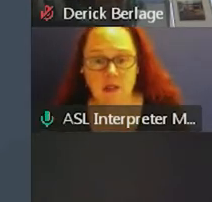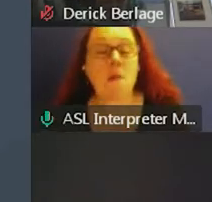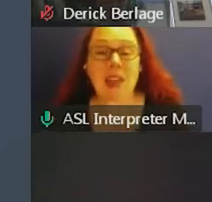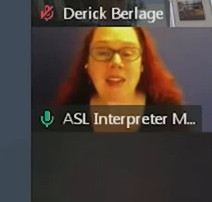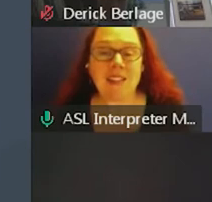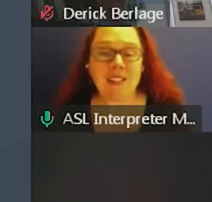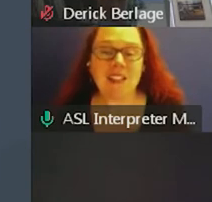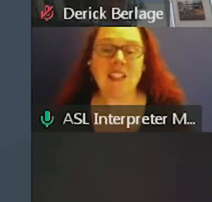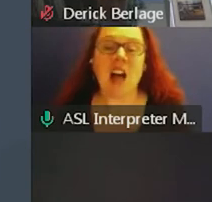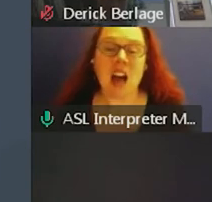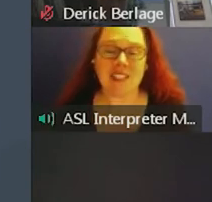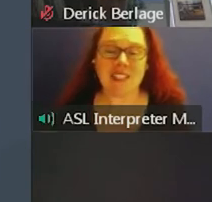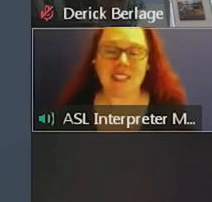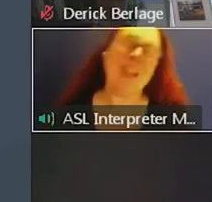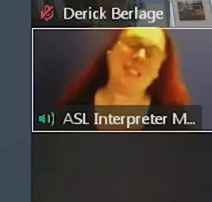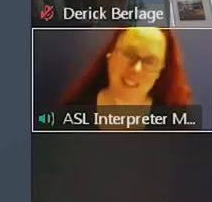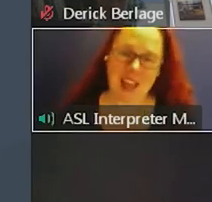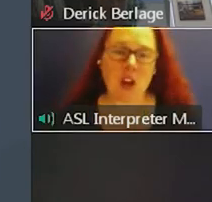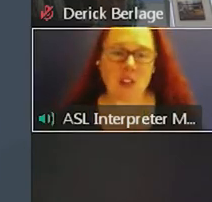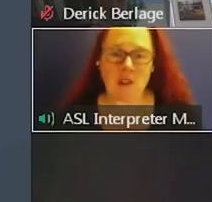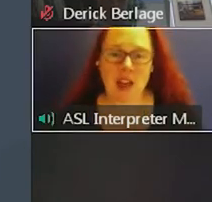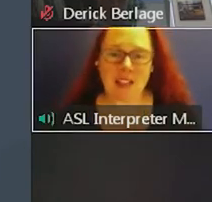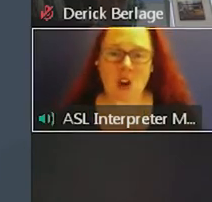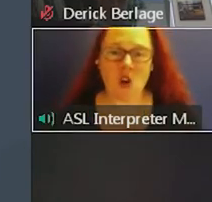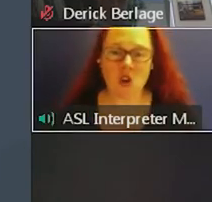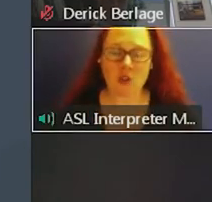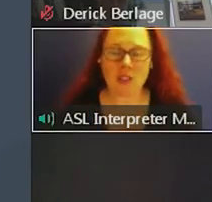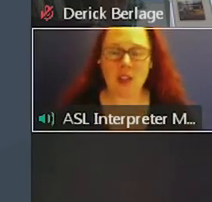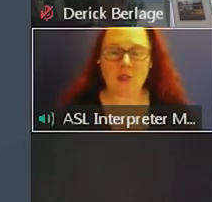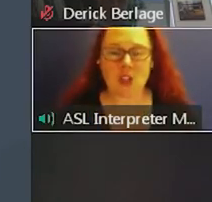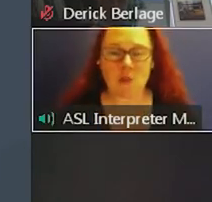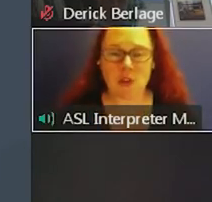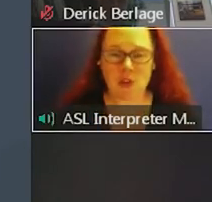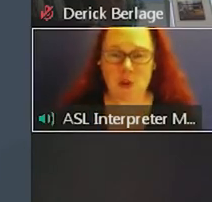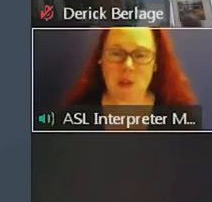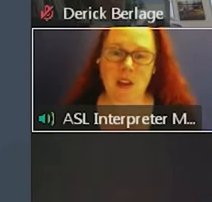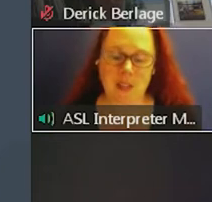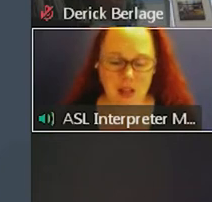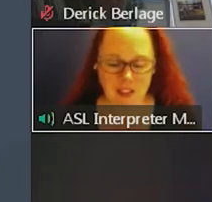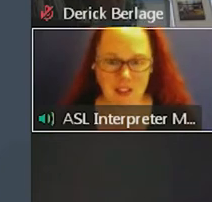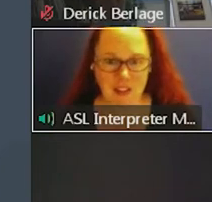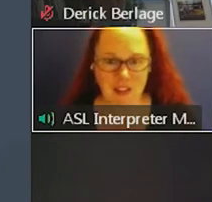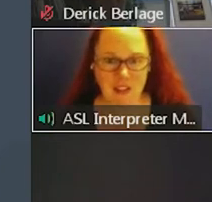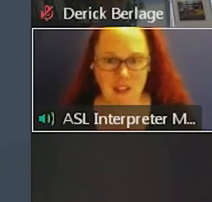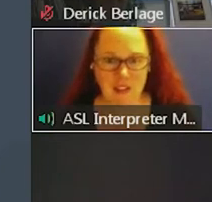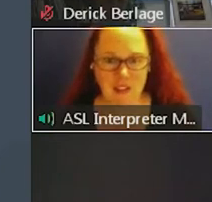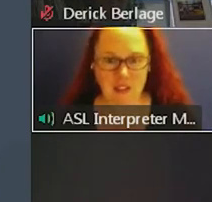So close enough. Yeah. And we also, Ellie Cole, who's another interpreter who will be on as well. Okay. Thank you. So,